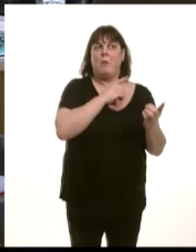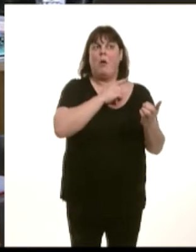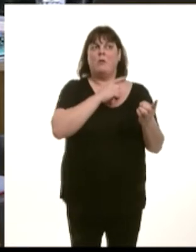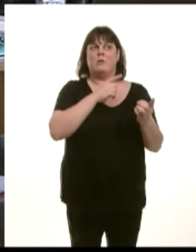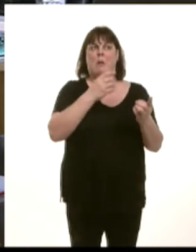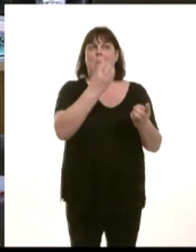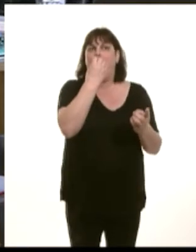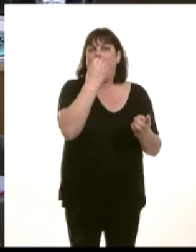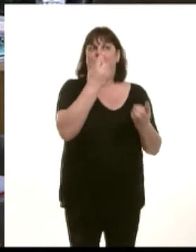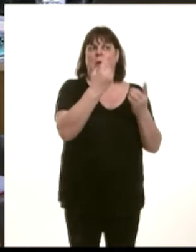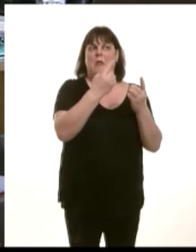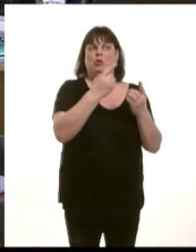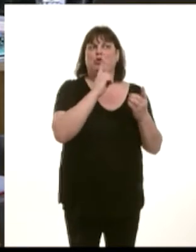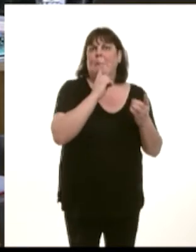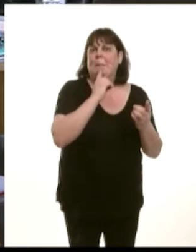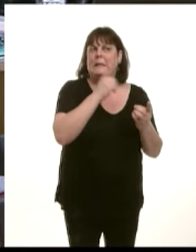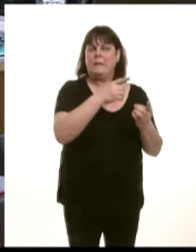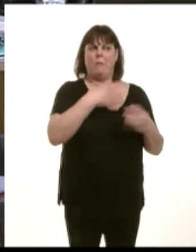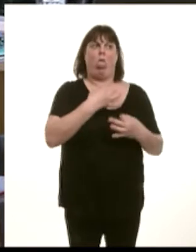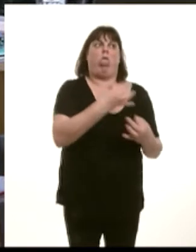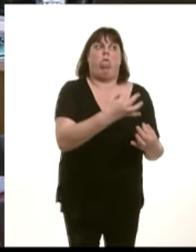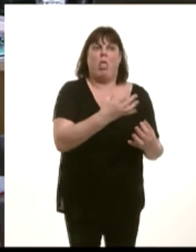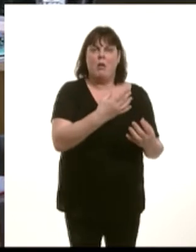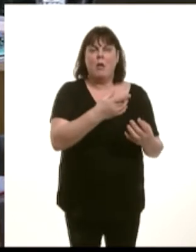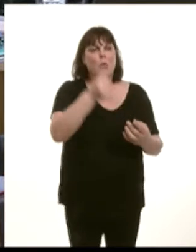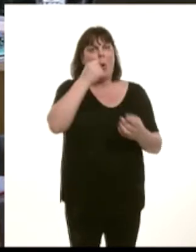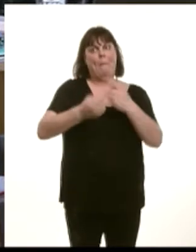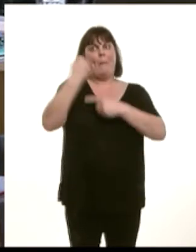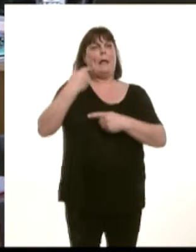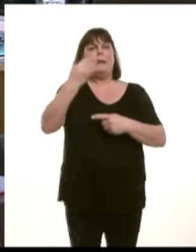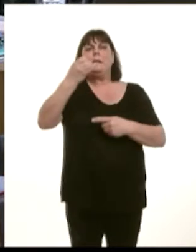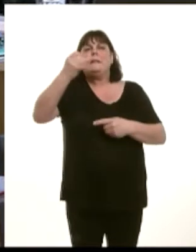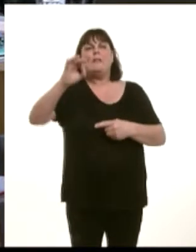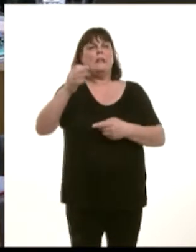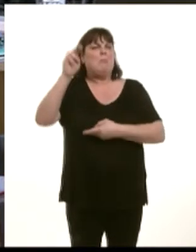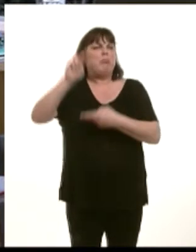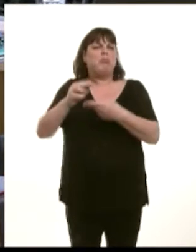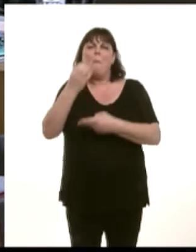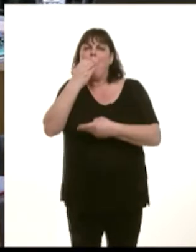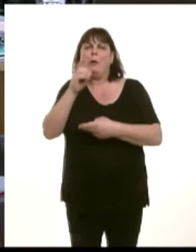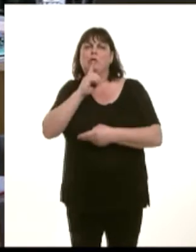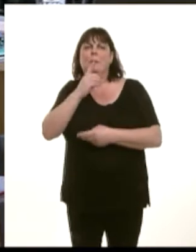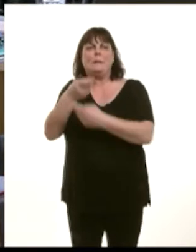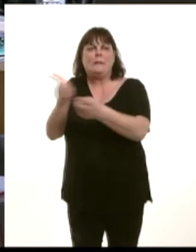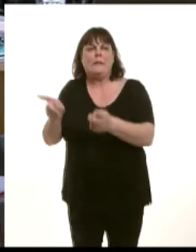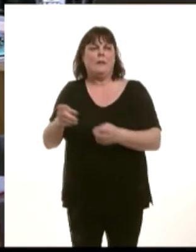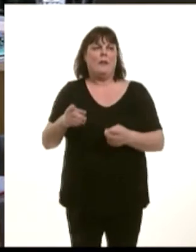of some of the companies we have in Wales that weren’t here in the 1970s. That said, I do believe that the message is certainly understood.